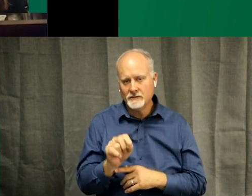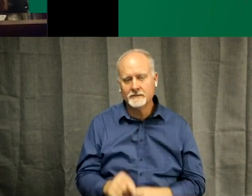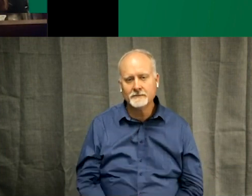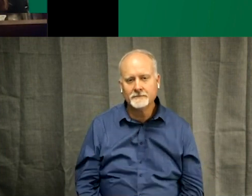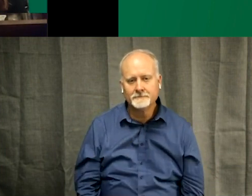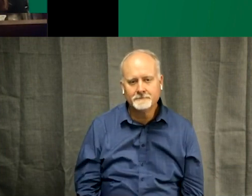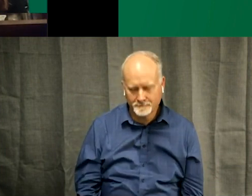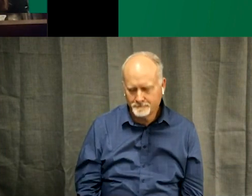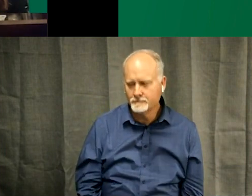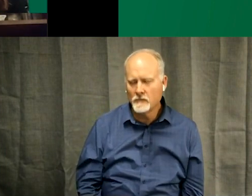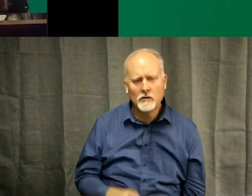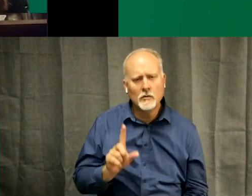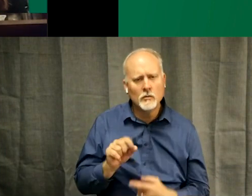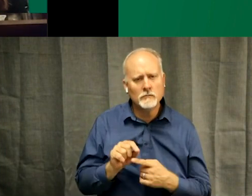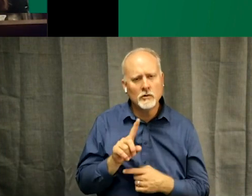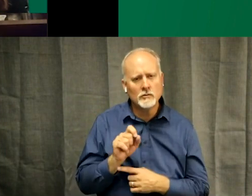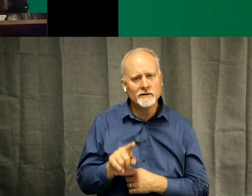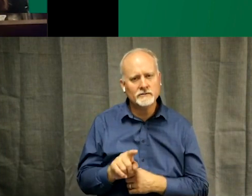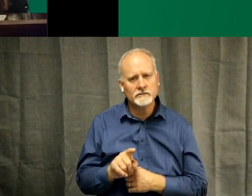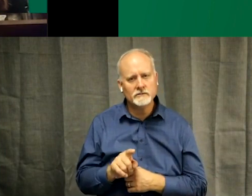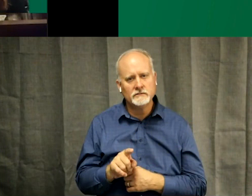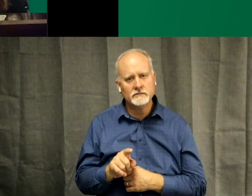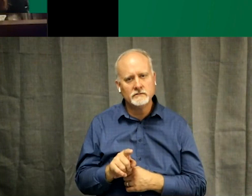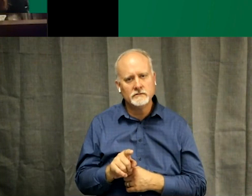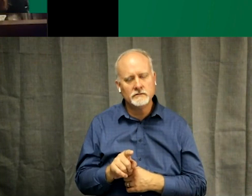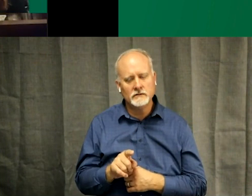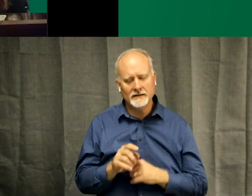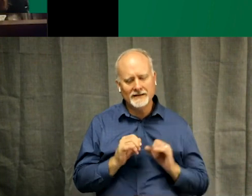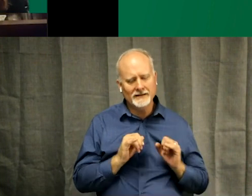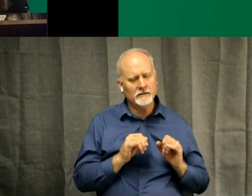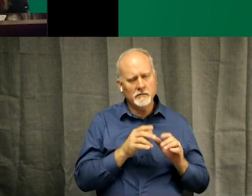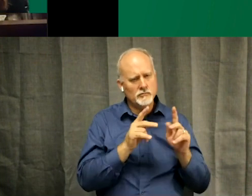okay we'll take one more question here um a individual asks with regard to the people